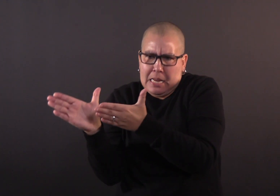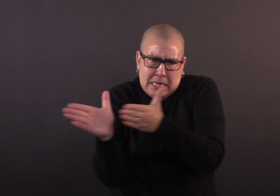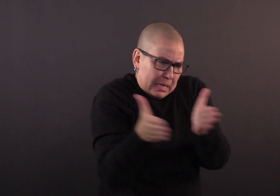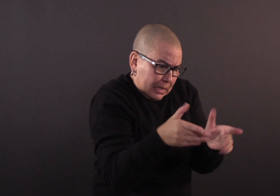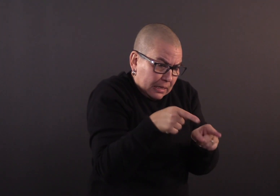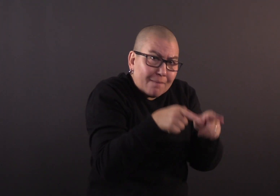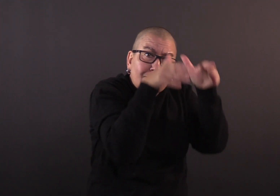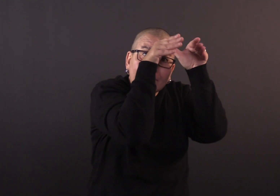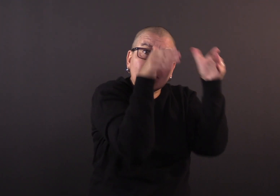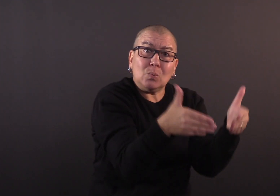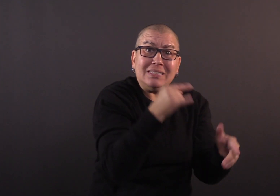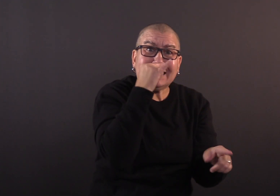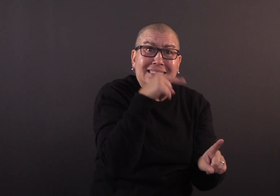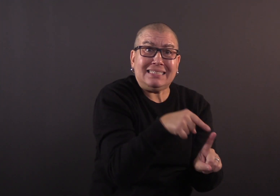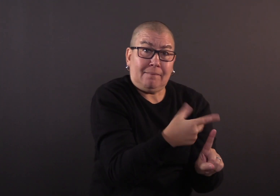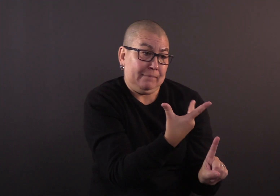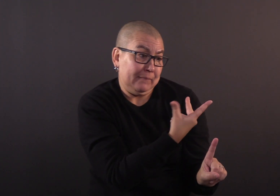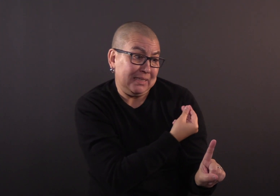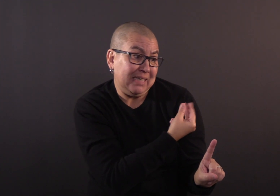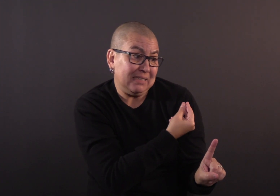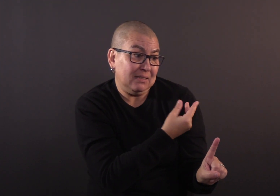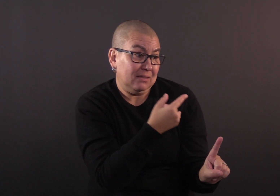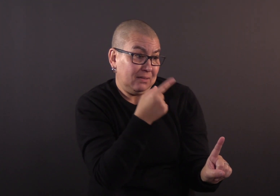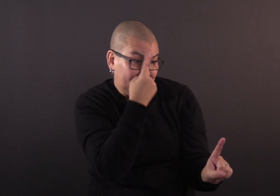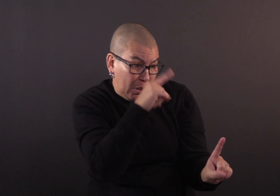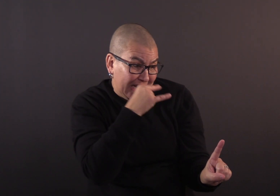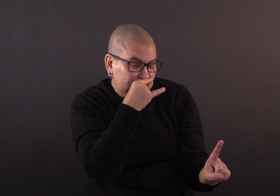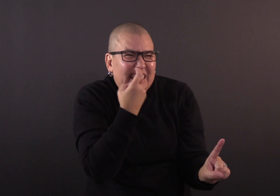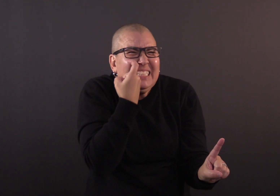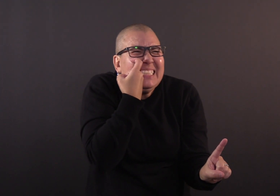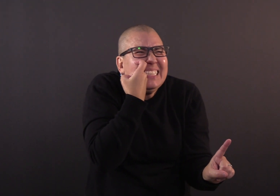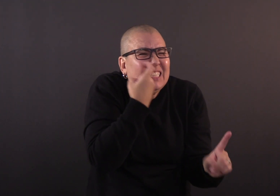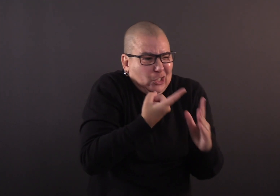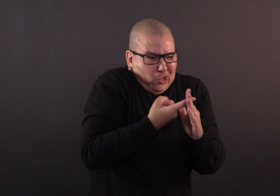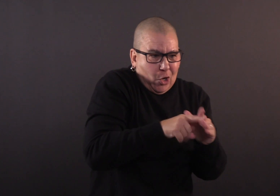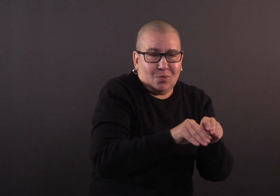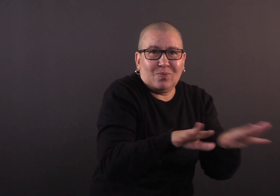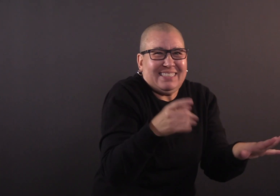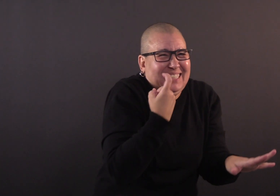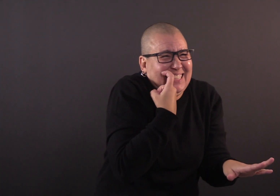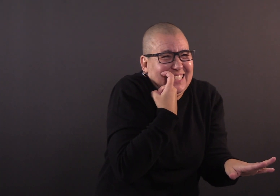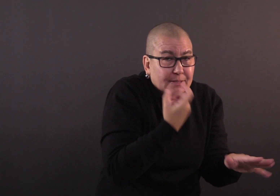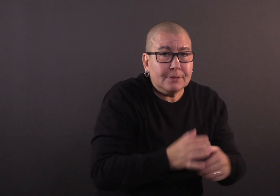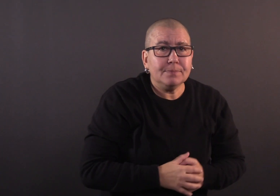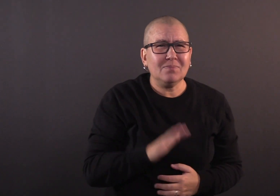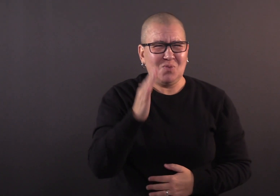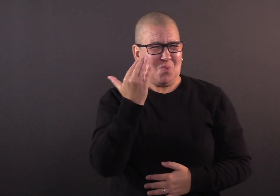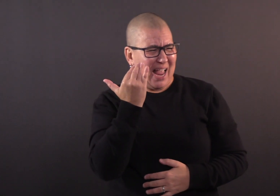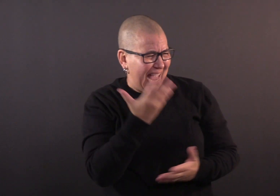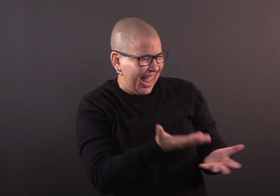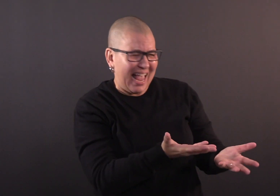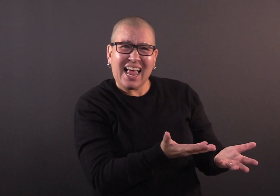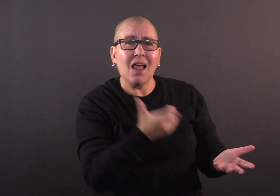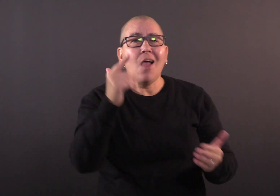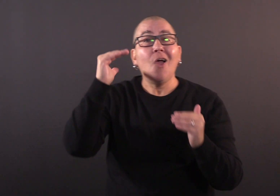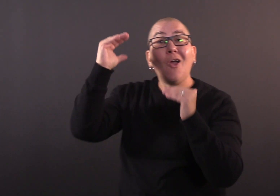health officials said late last week. Vaccines for adults were shipped first,